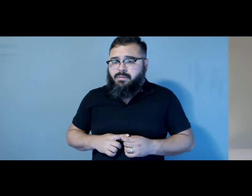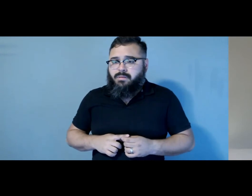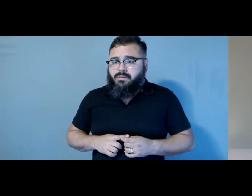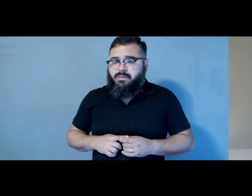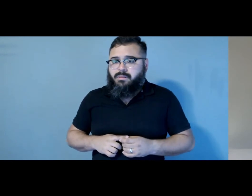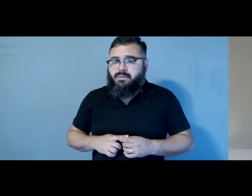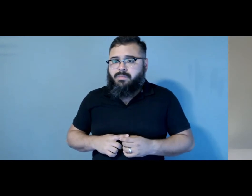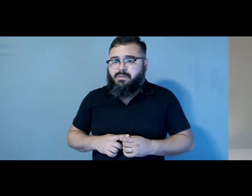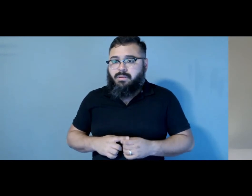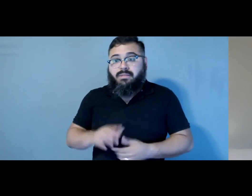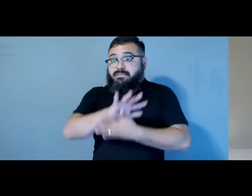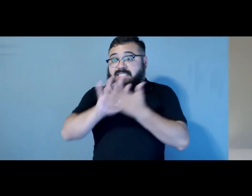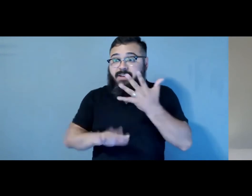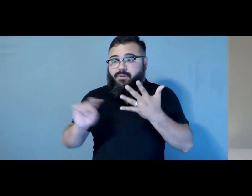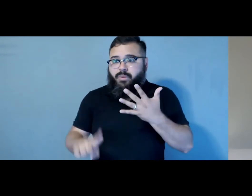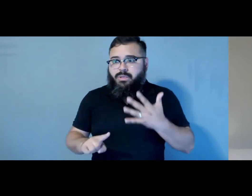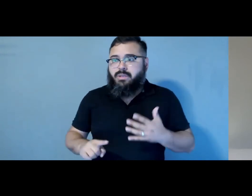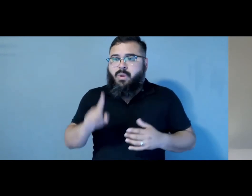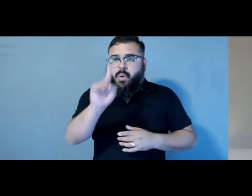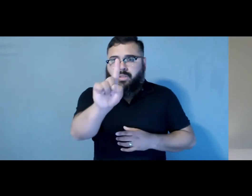let's see, there's several questions. One moment, let me go back.